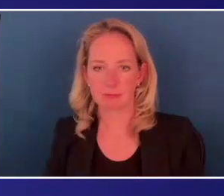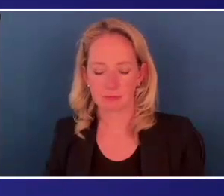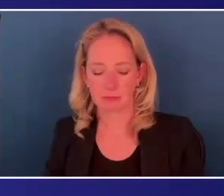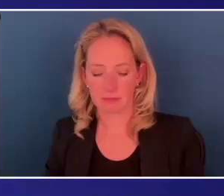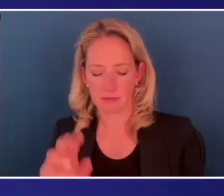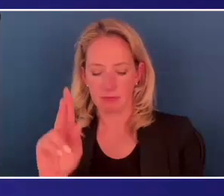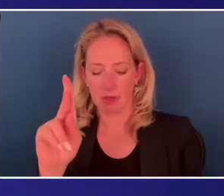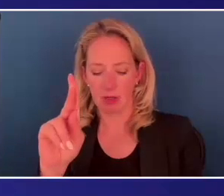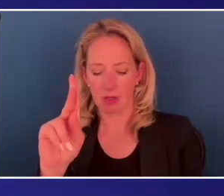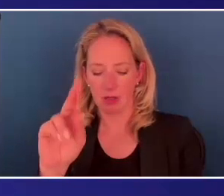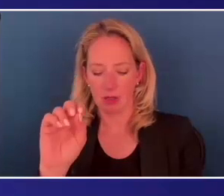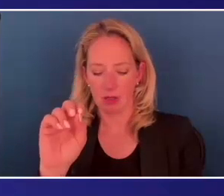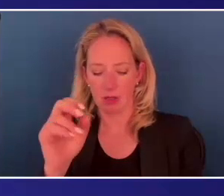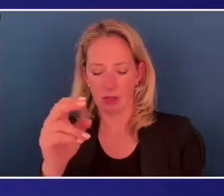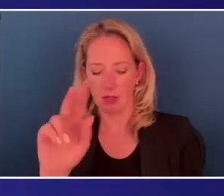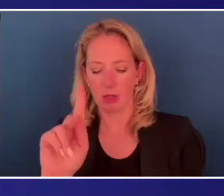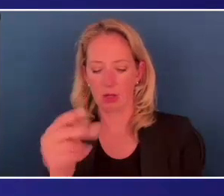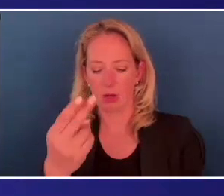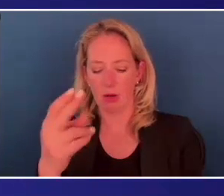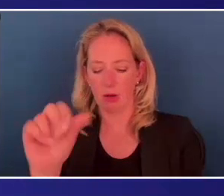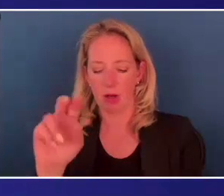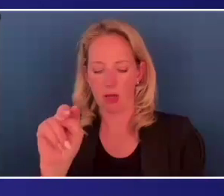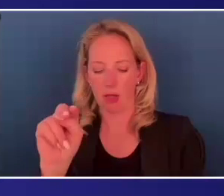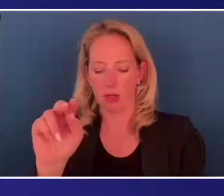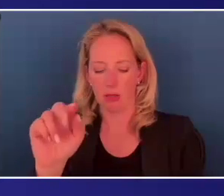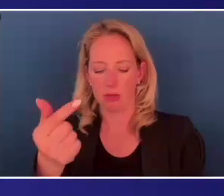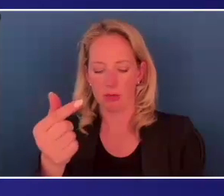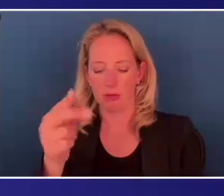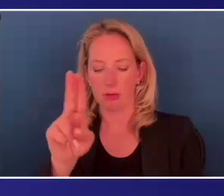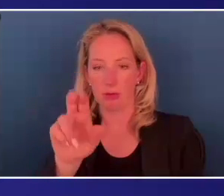Oh, you have 3ÿmin. Alrighty. Okay. Hi everyone.